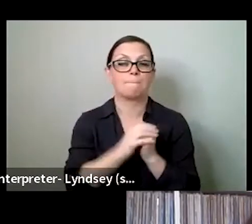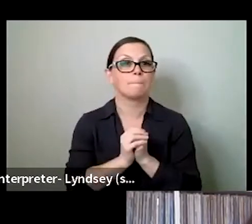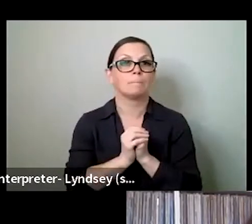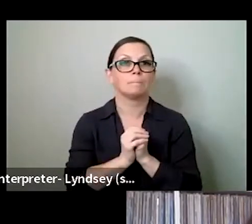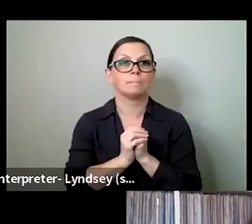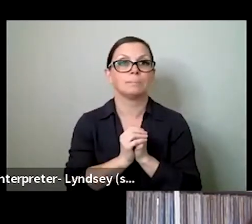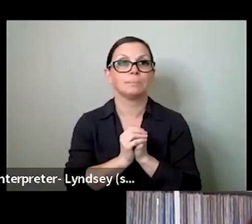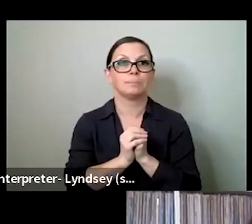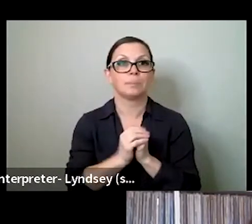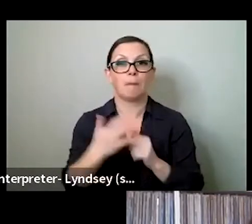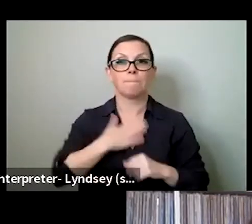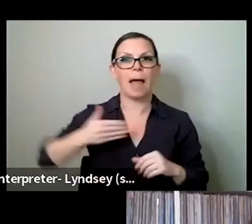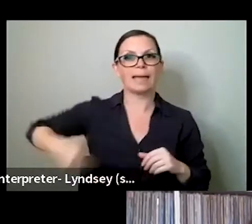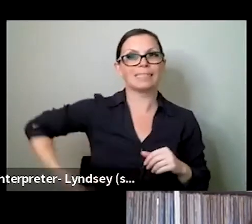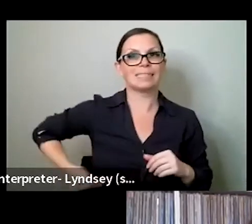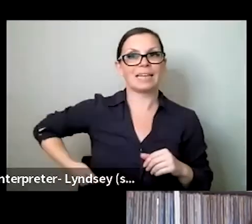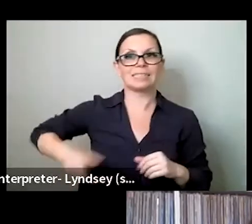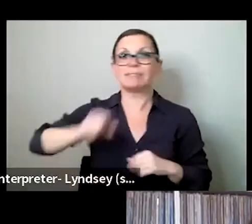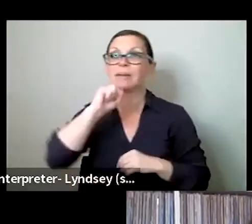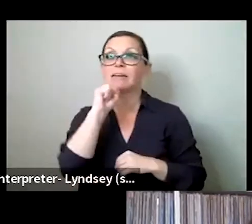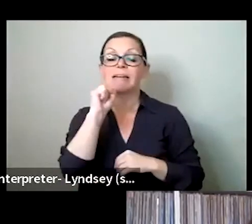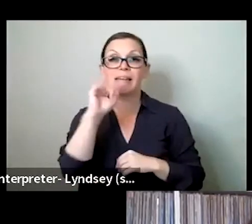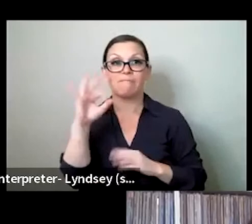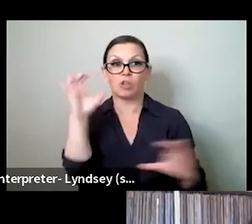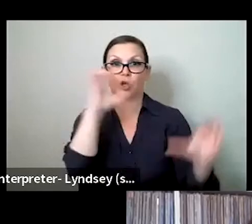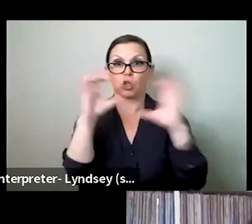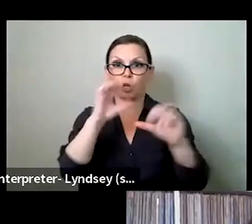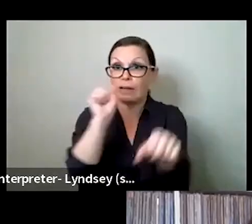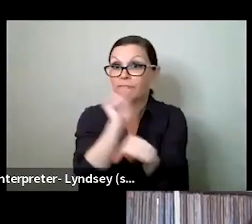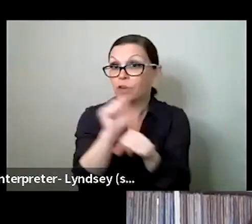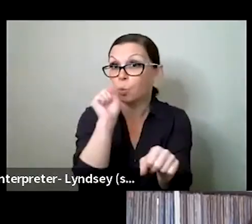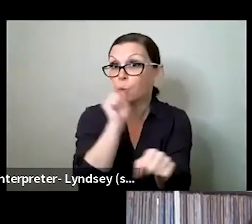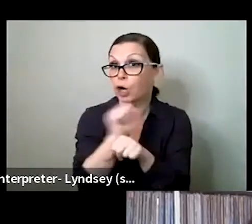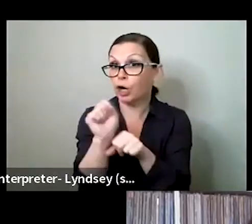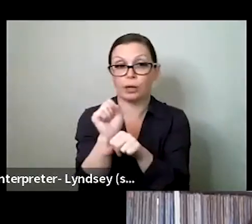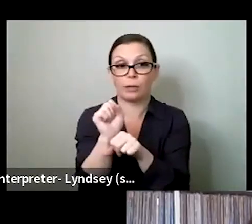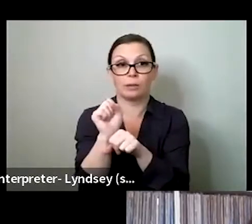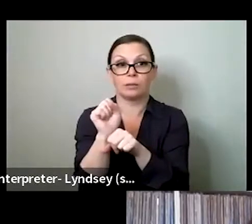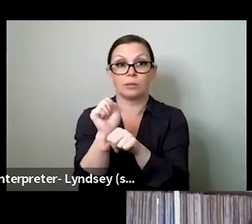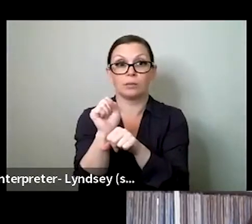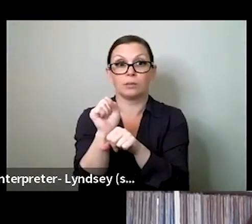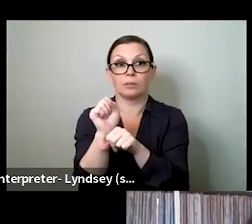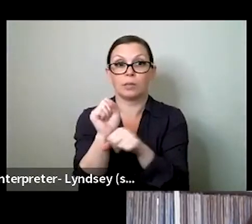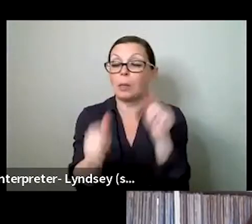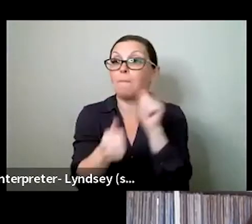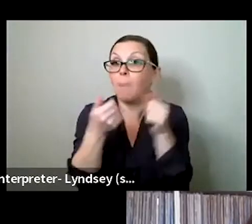My sense is, if you're looking for work, the very most important